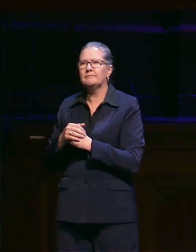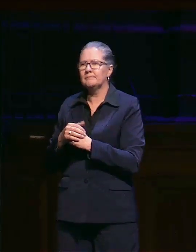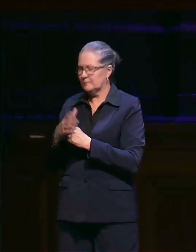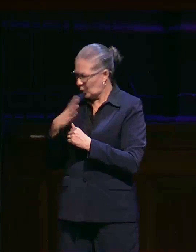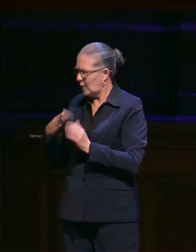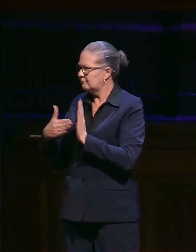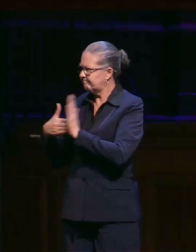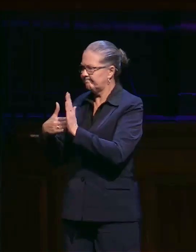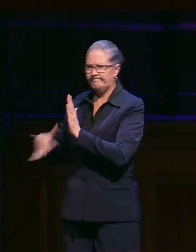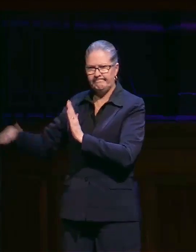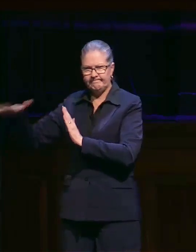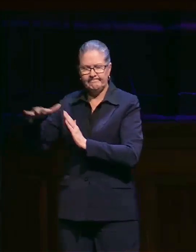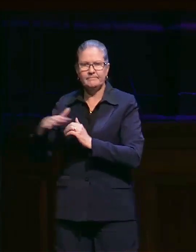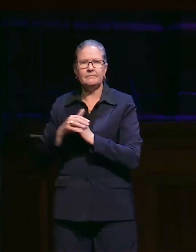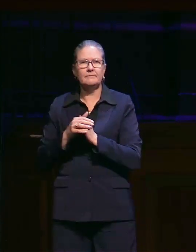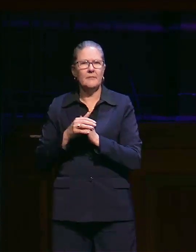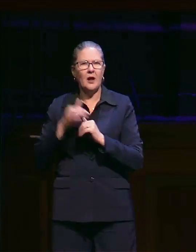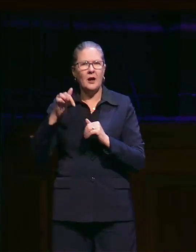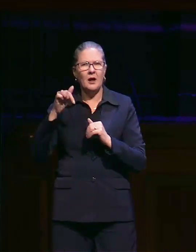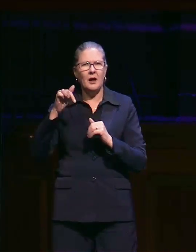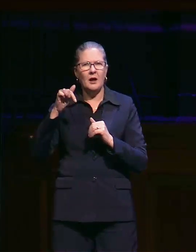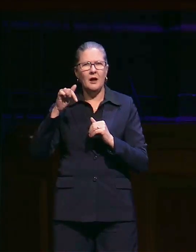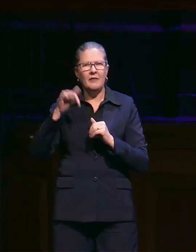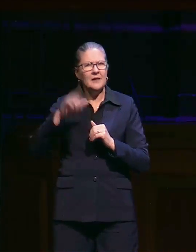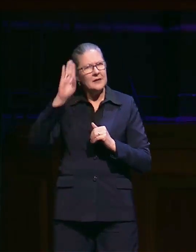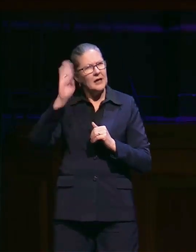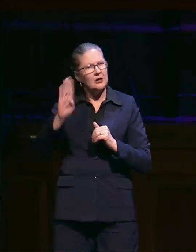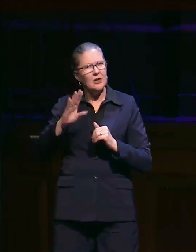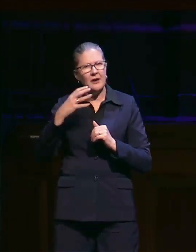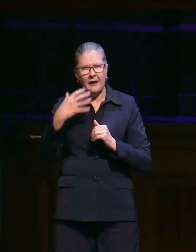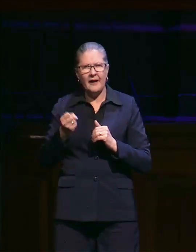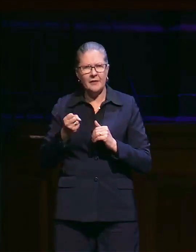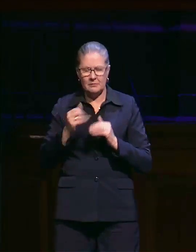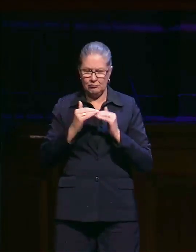after all if the country has a 2.6 percent GDP growth rate but its